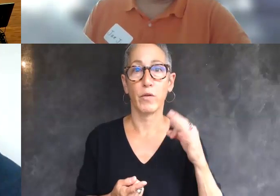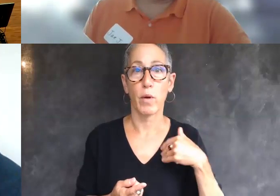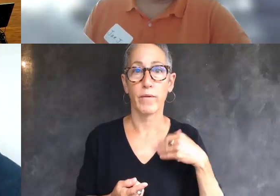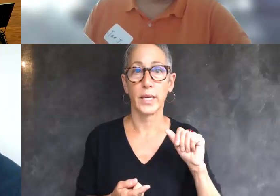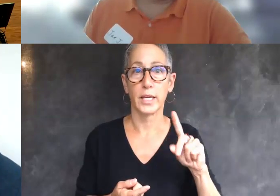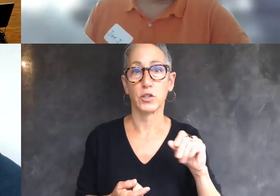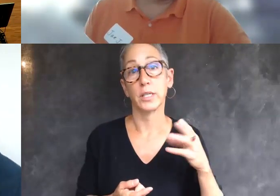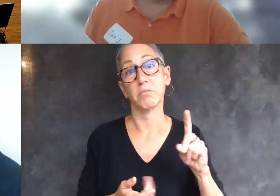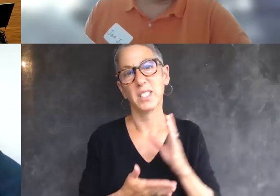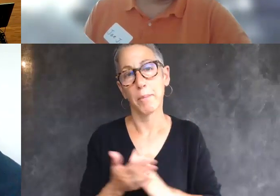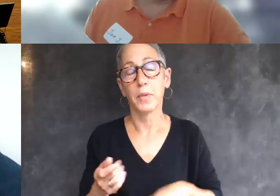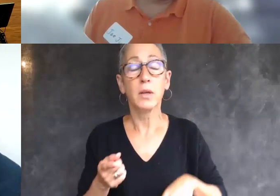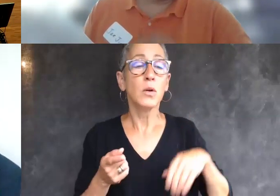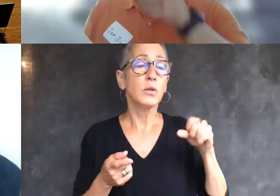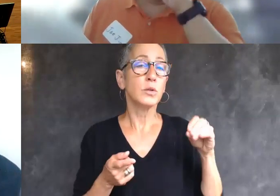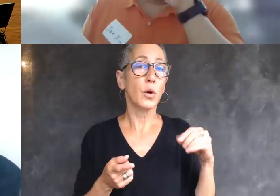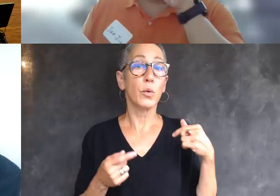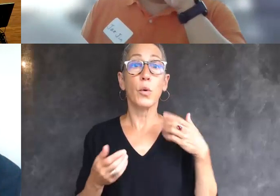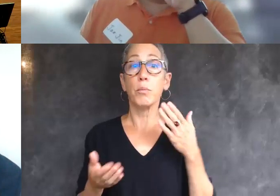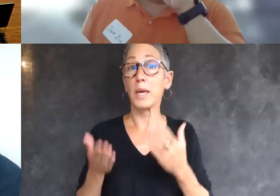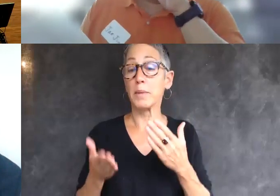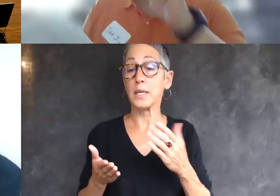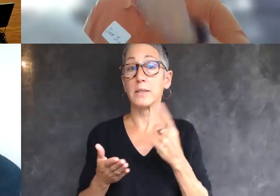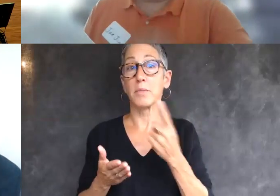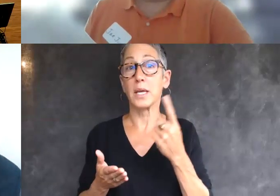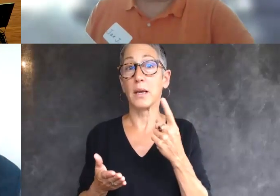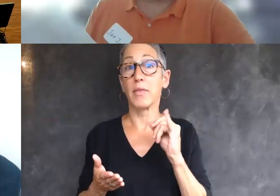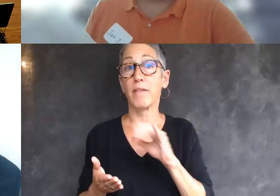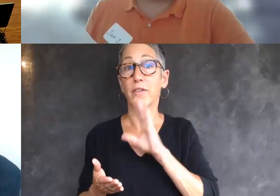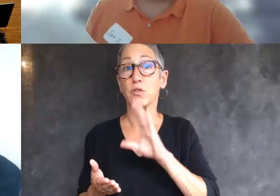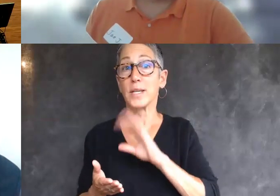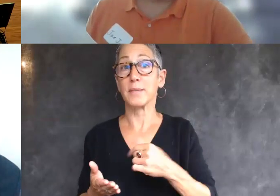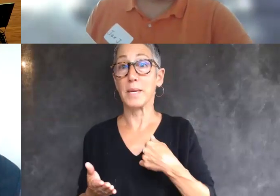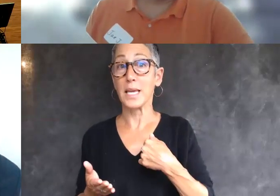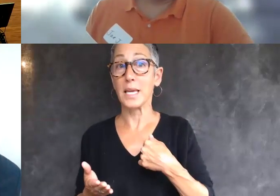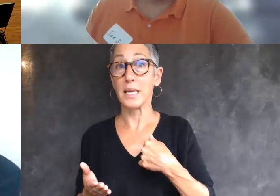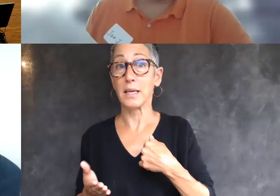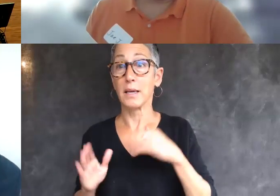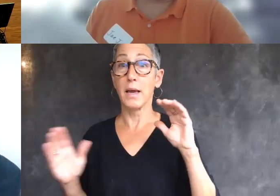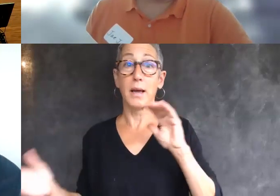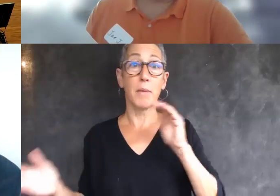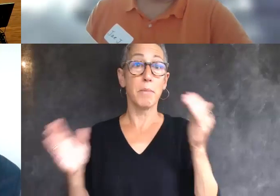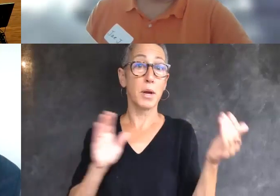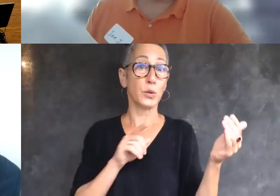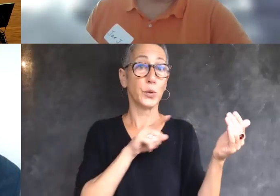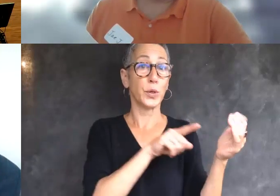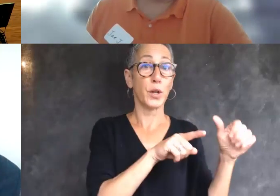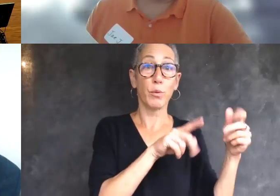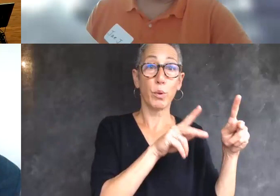might frustrate me and produce a more extreme reaction. And I'm generally a pretty even tempered person, but especially some things